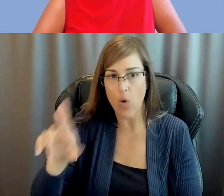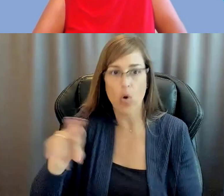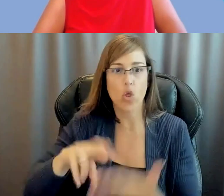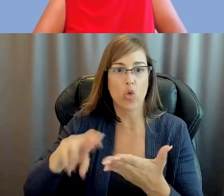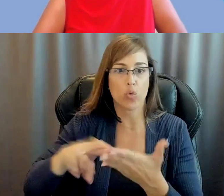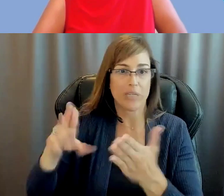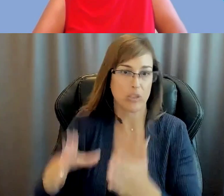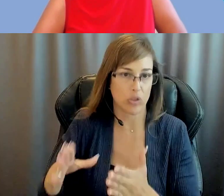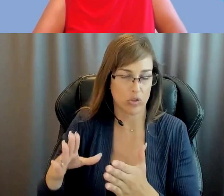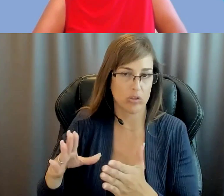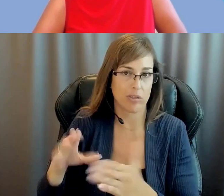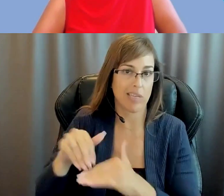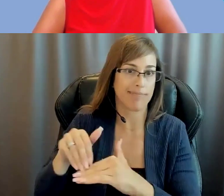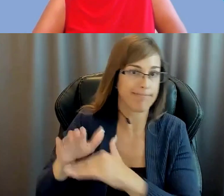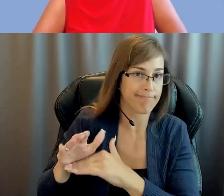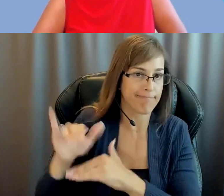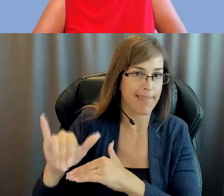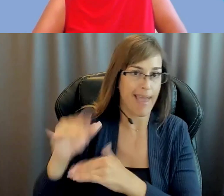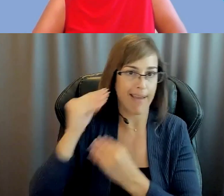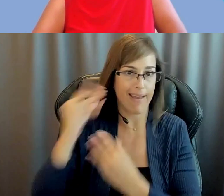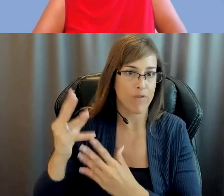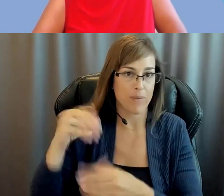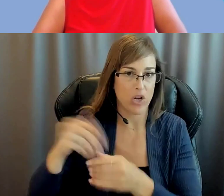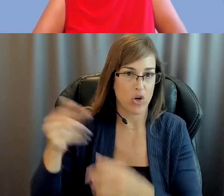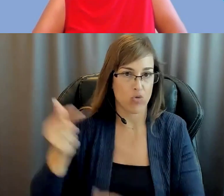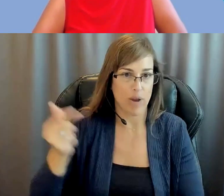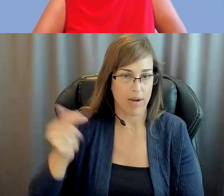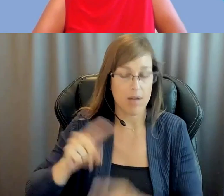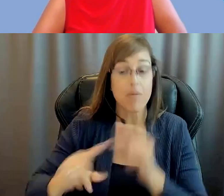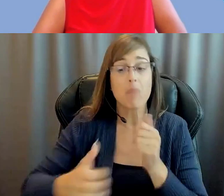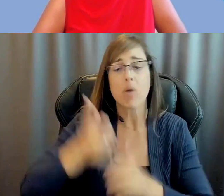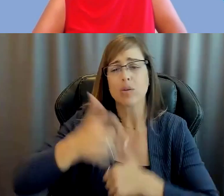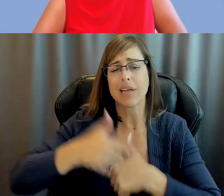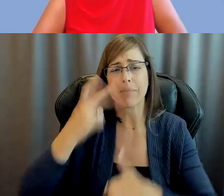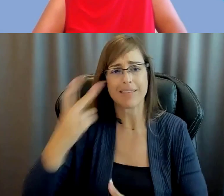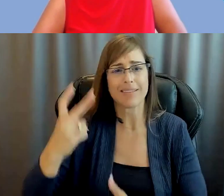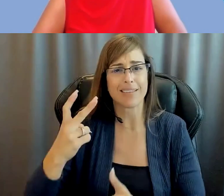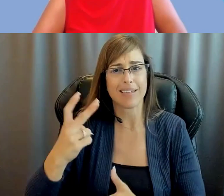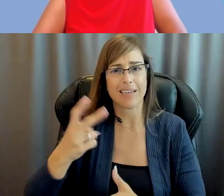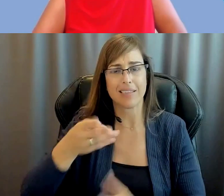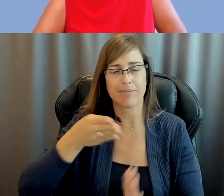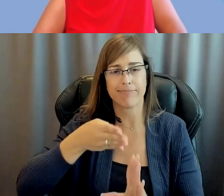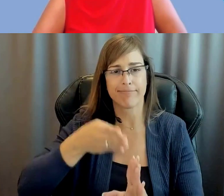who put that information in the grant, but I think most of the time I see it, it's mainly with the institution as a whole.